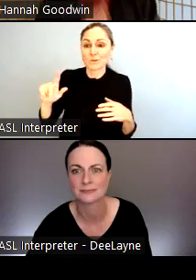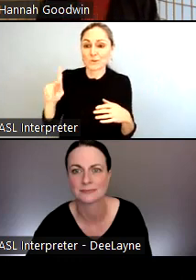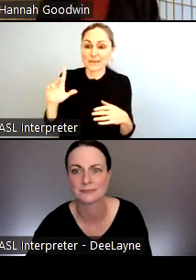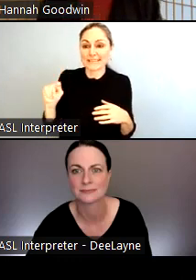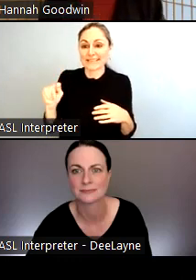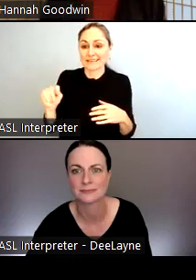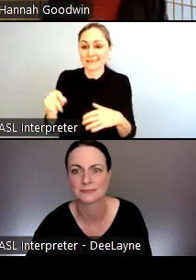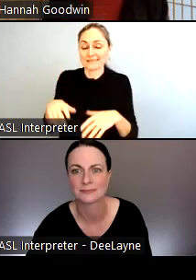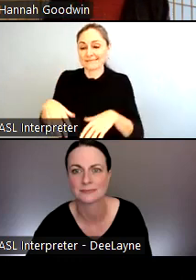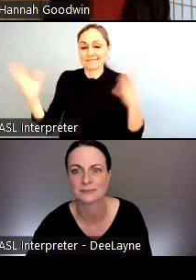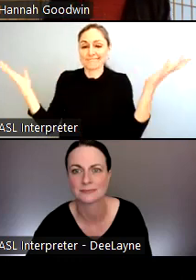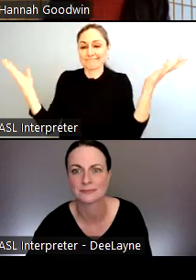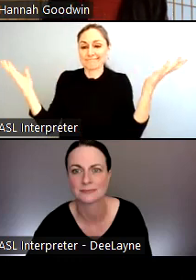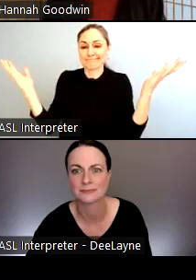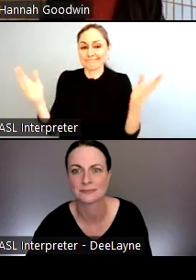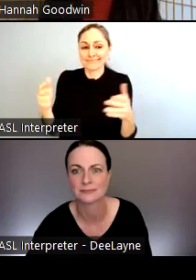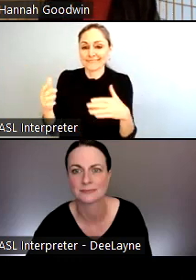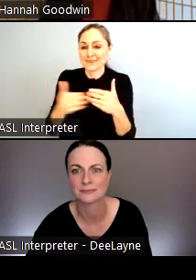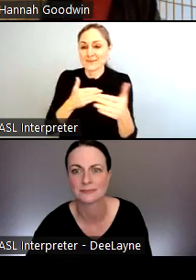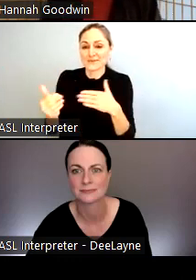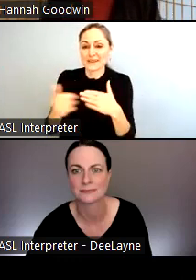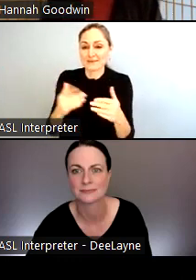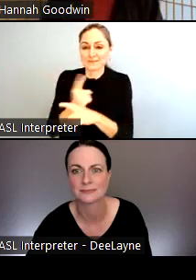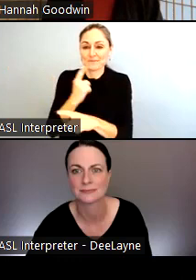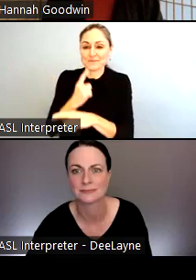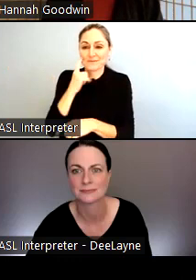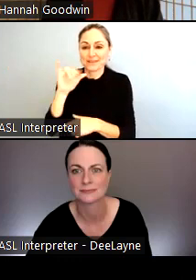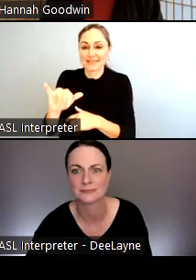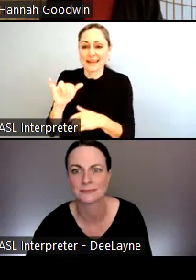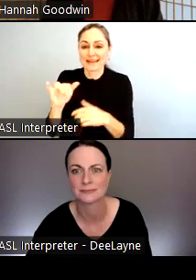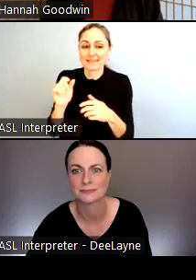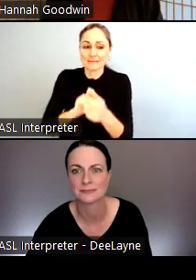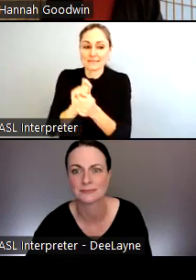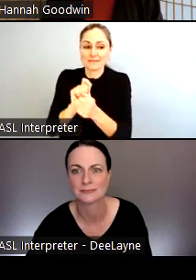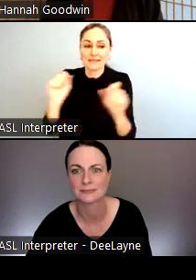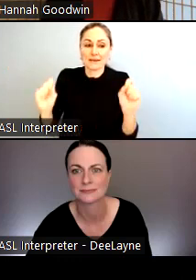whatever is appropriate for that particular capacity building workshop.